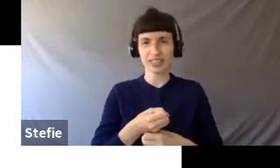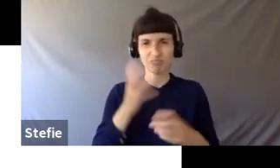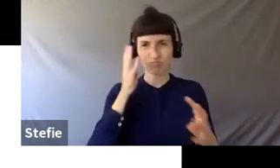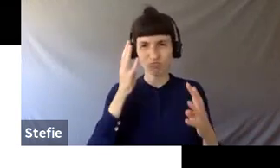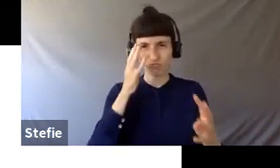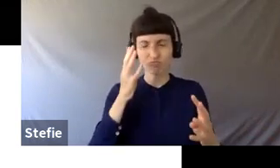we trust you and your school district in your team to make those decisions.